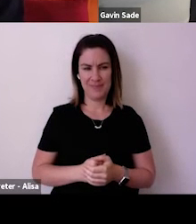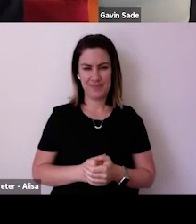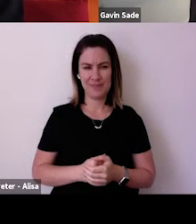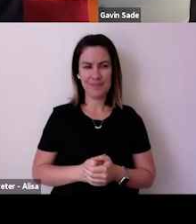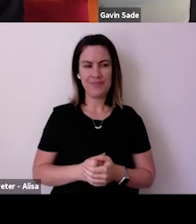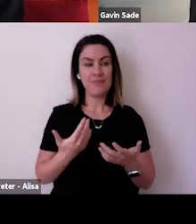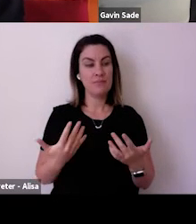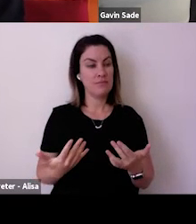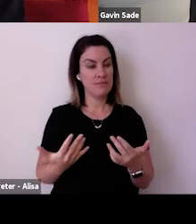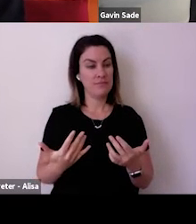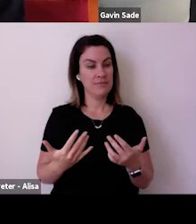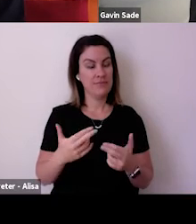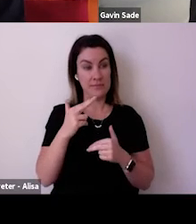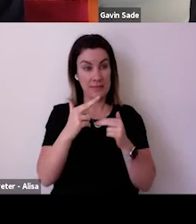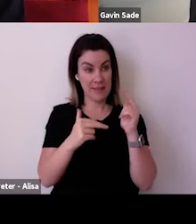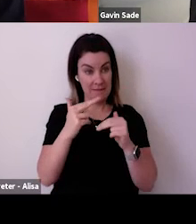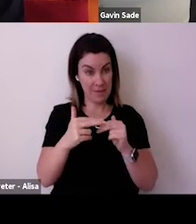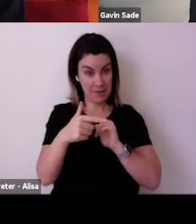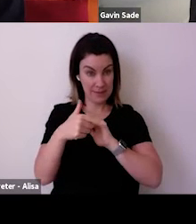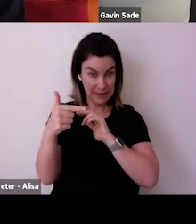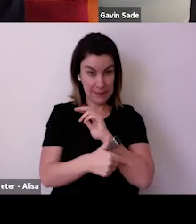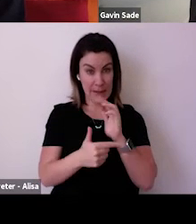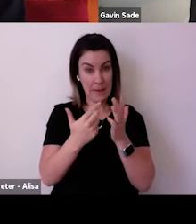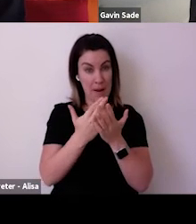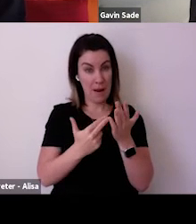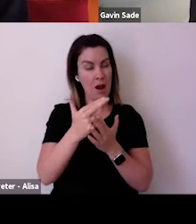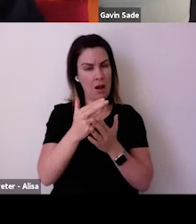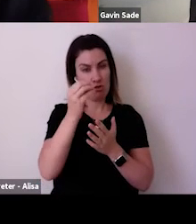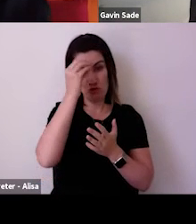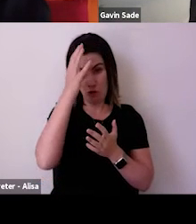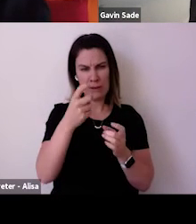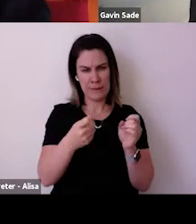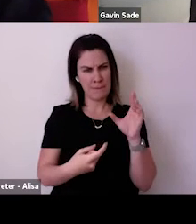of data and knowledge and great skills remains critical, interdisciplinary work integrated